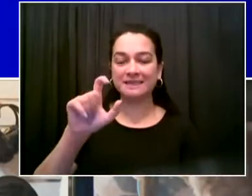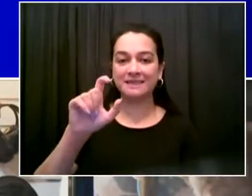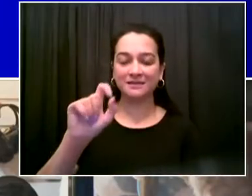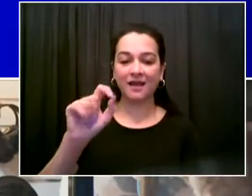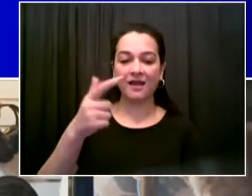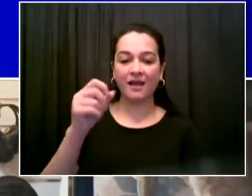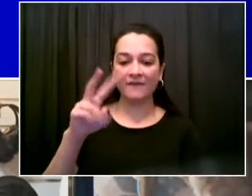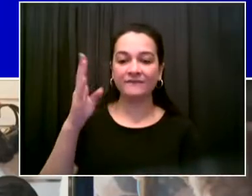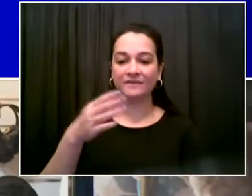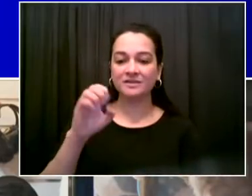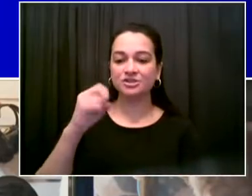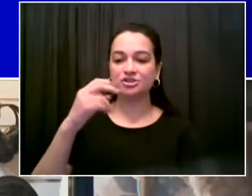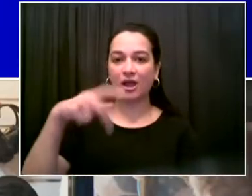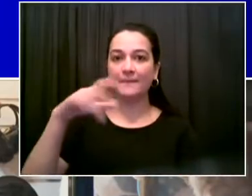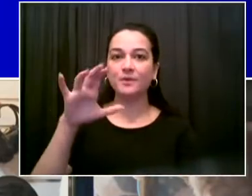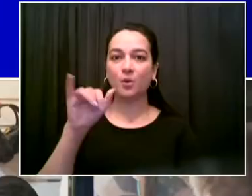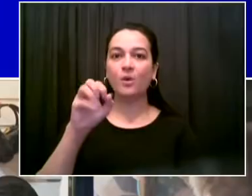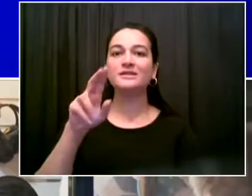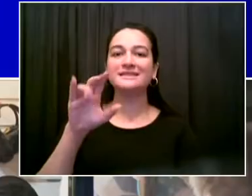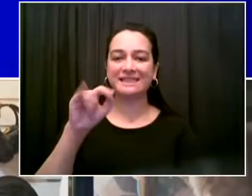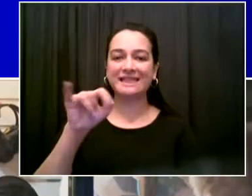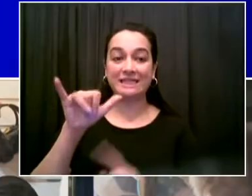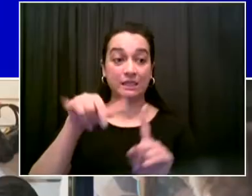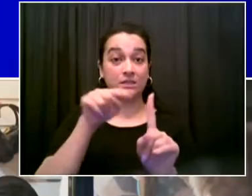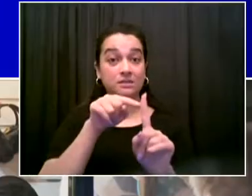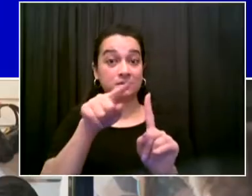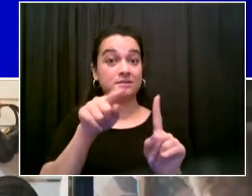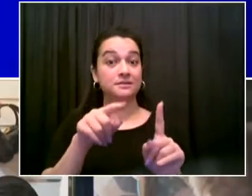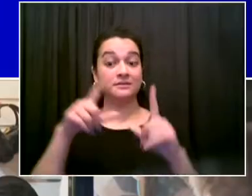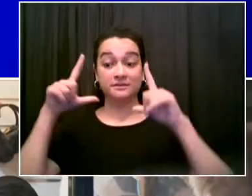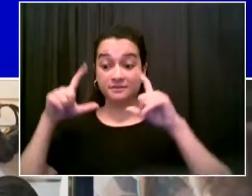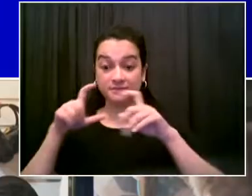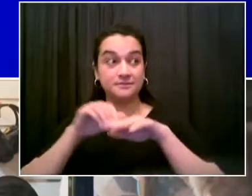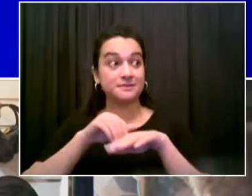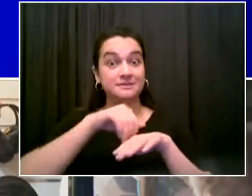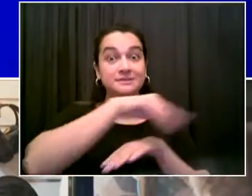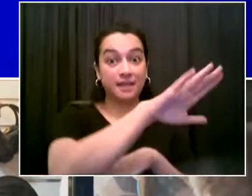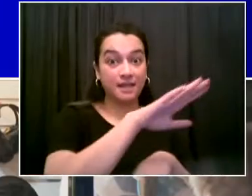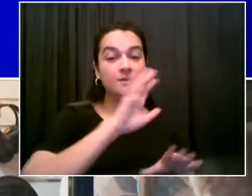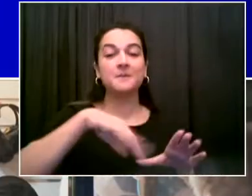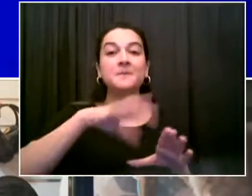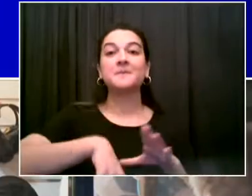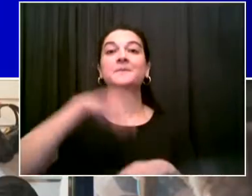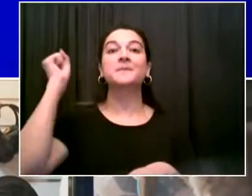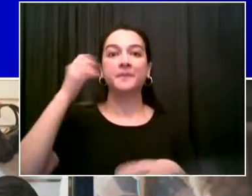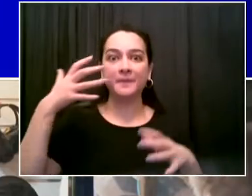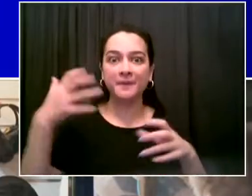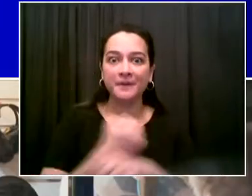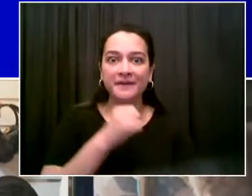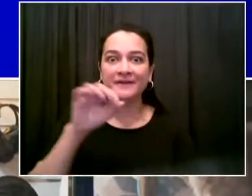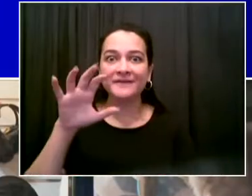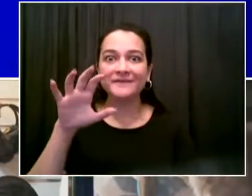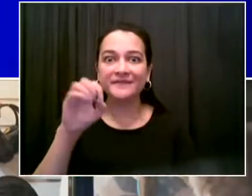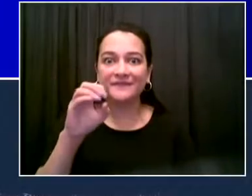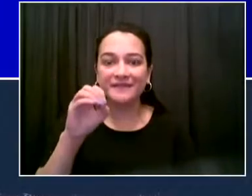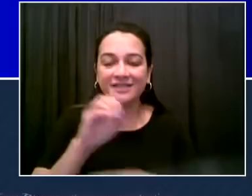YOU CN AW IN$ 50 GIFT CARDS AND A LOT OF OTHER